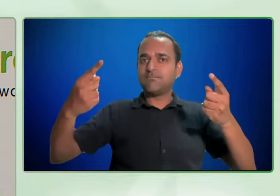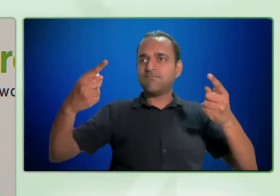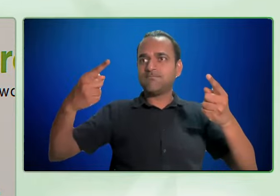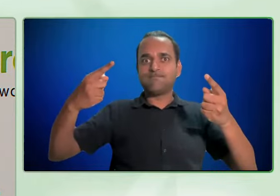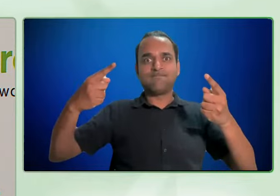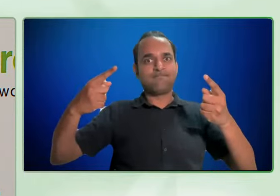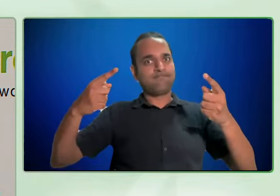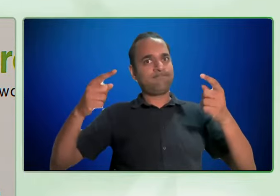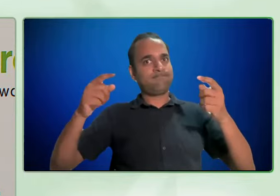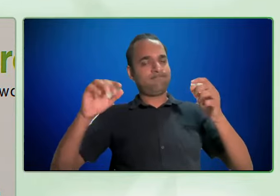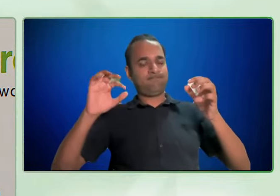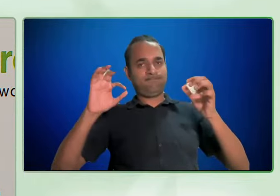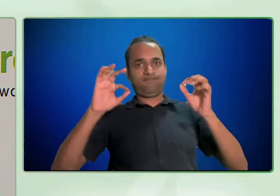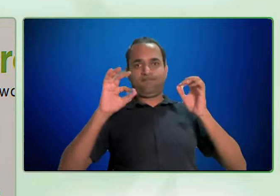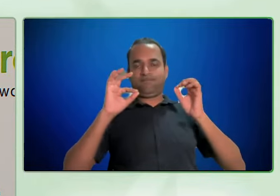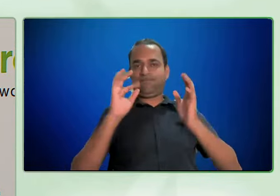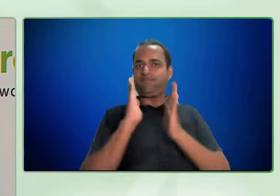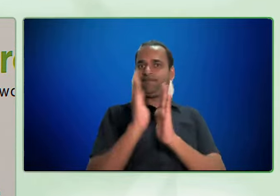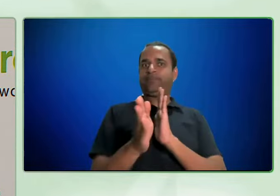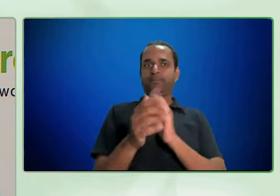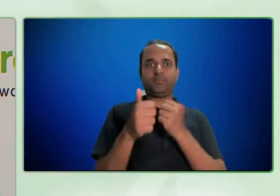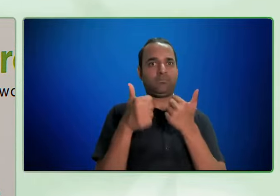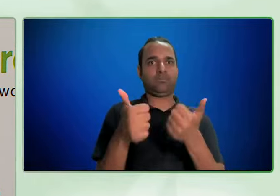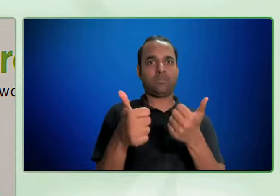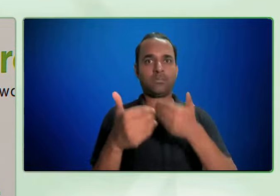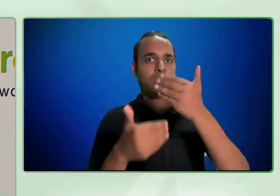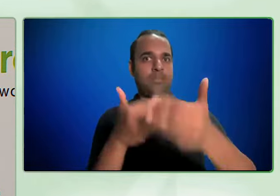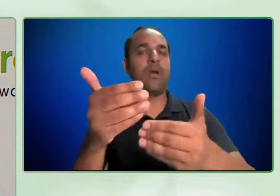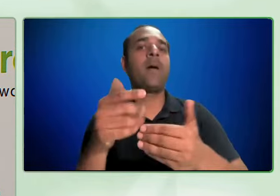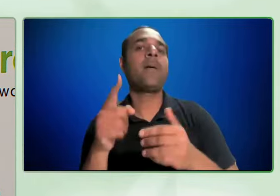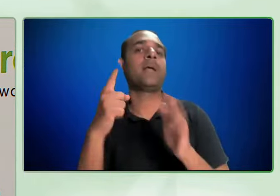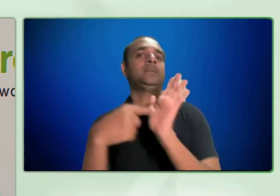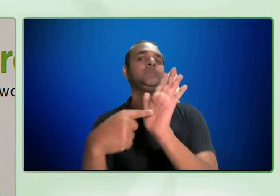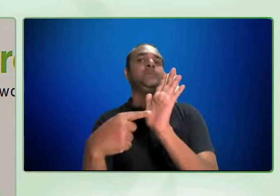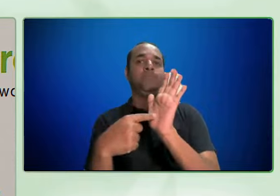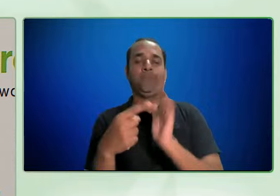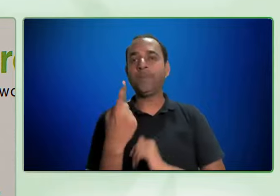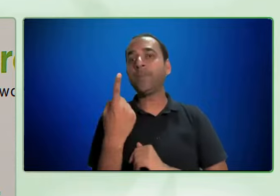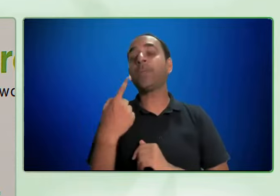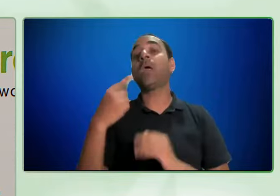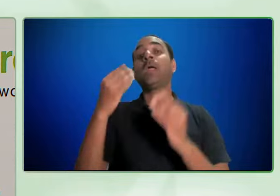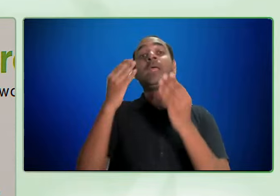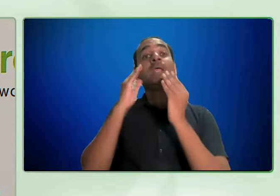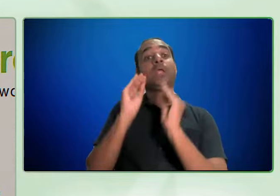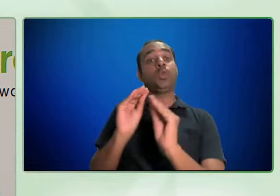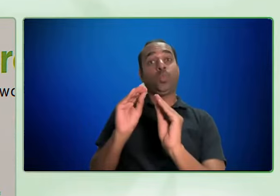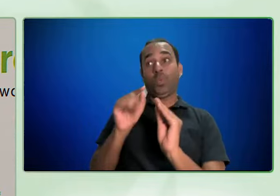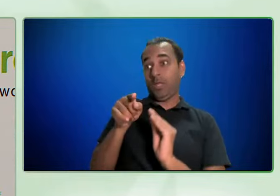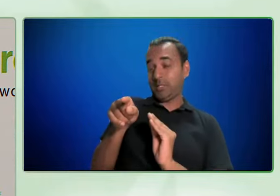What came out was the keyboard. And we are still tortured in school to learn it and use it, and everyone uses it.